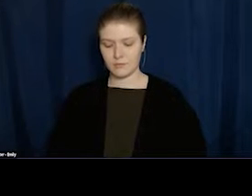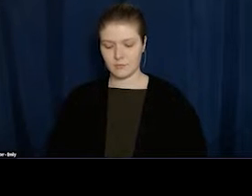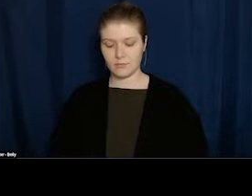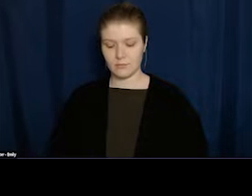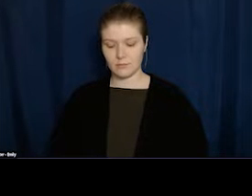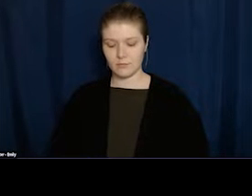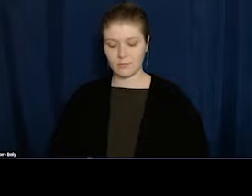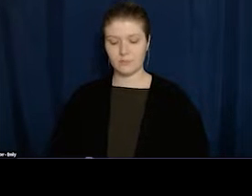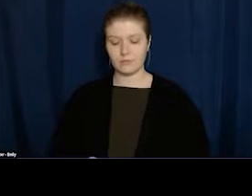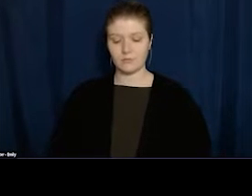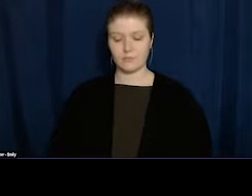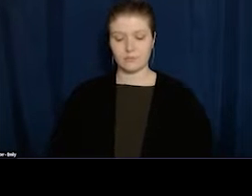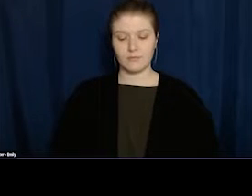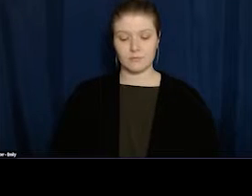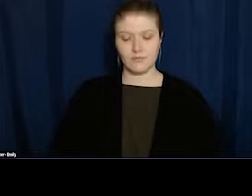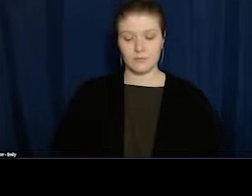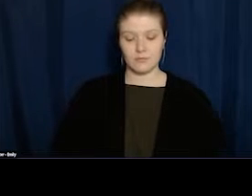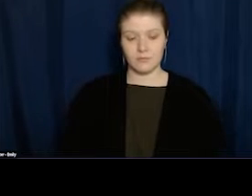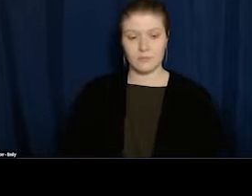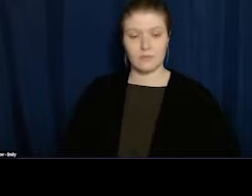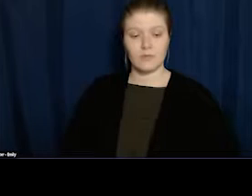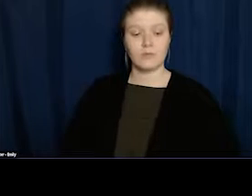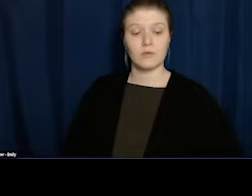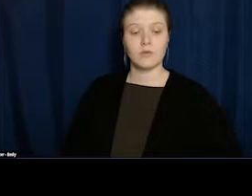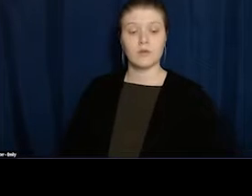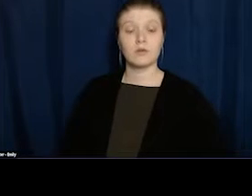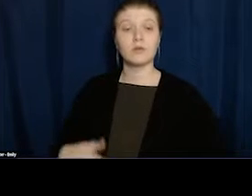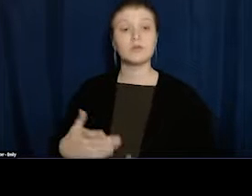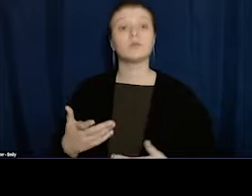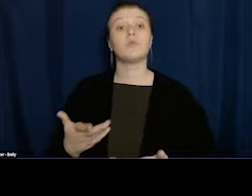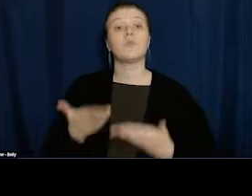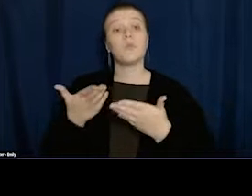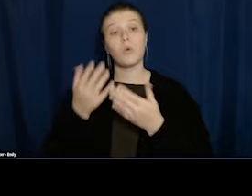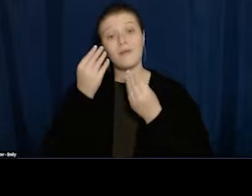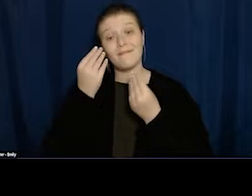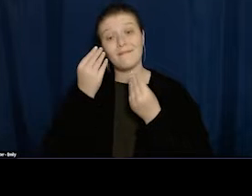Proposal information in FastLane and Research.gov are separate. They are individual.